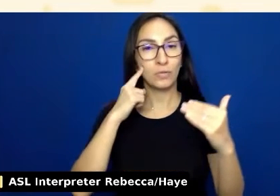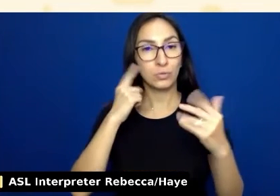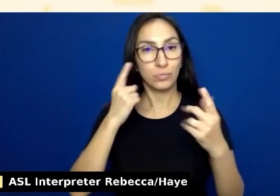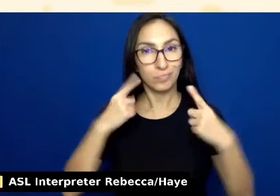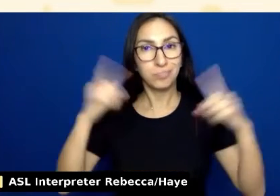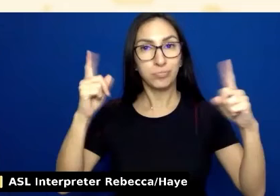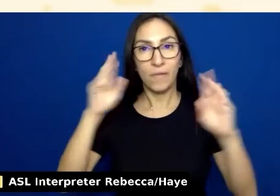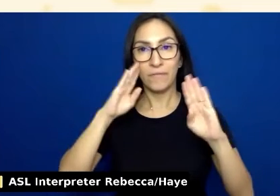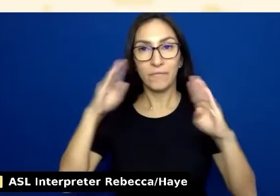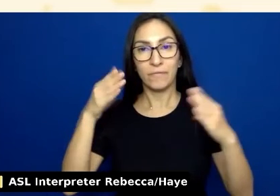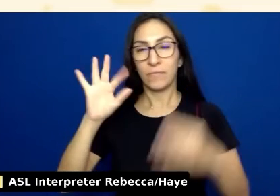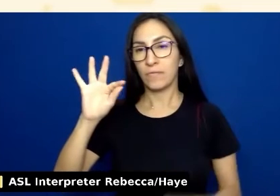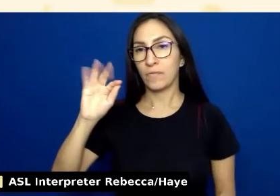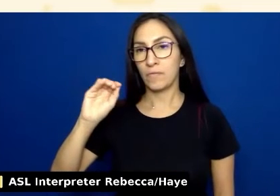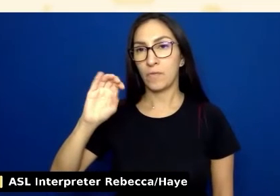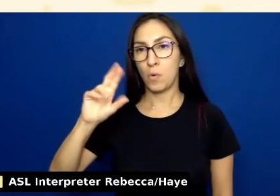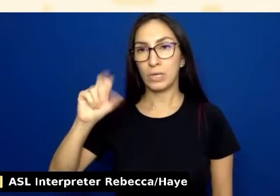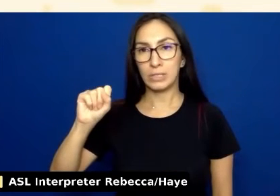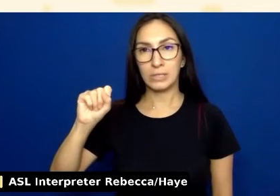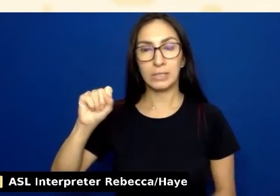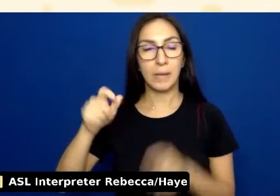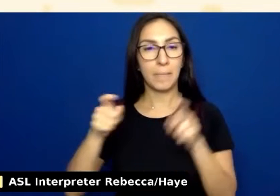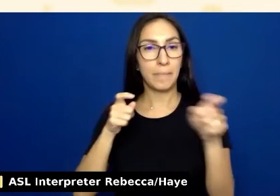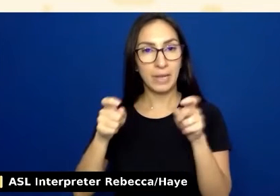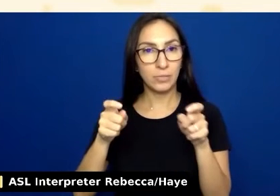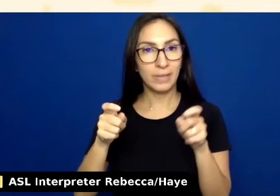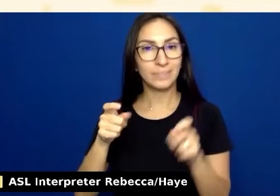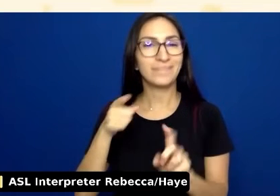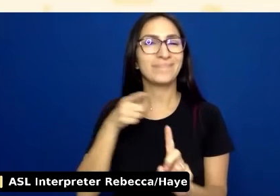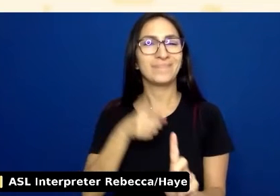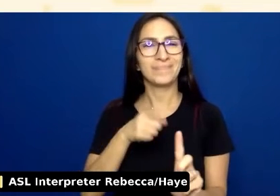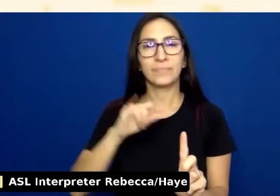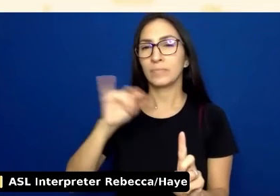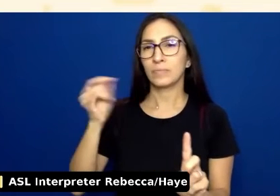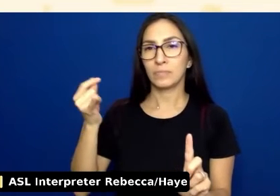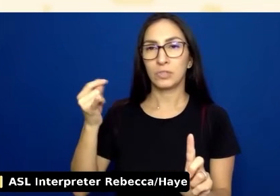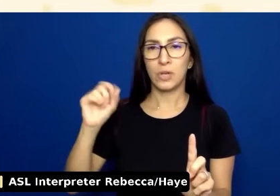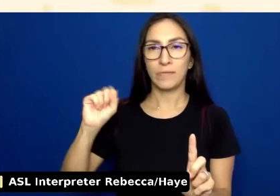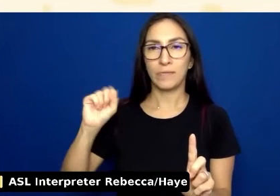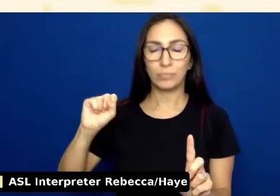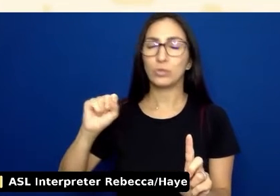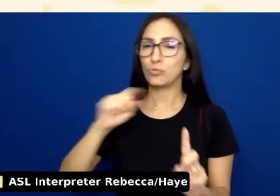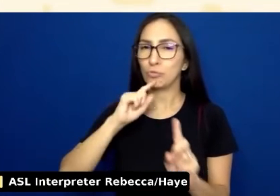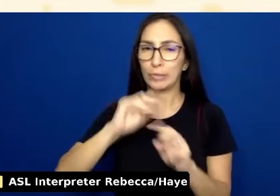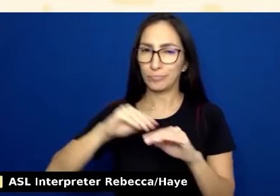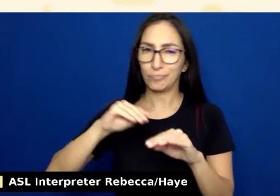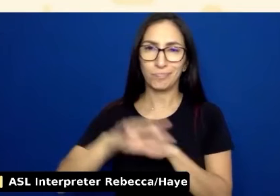When we talk about focus management, JavaScript comes in heavily. It has a significant role to play.